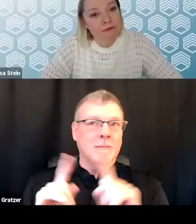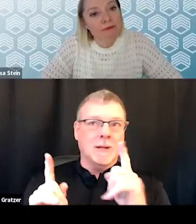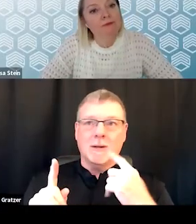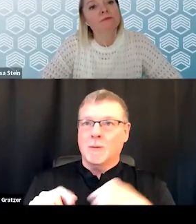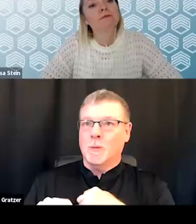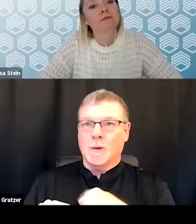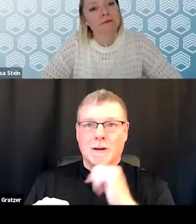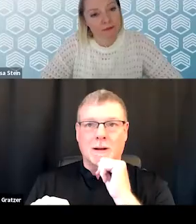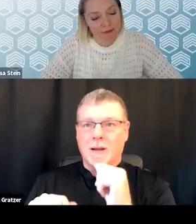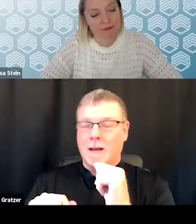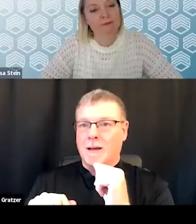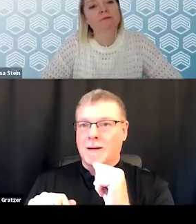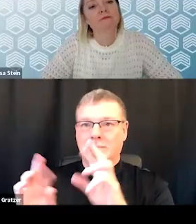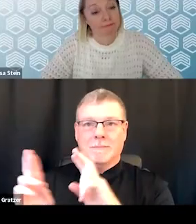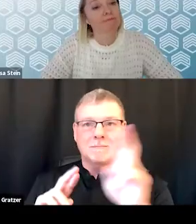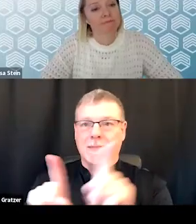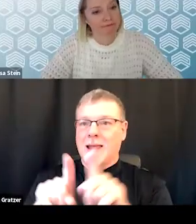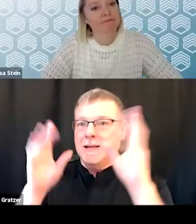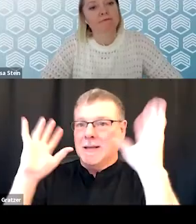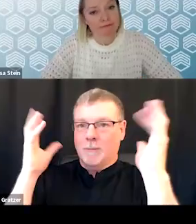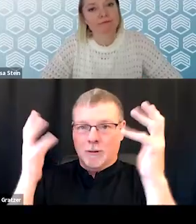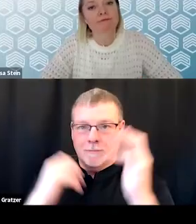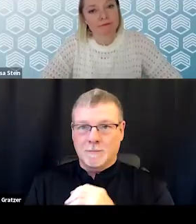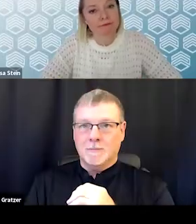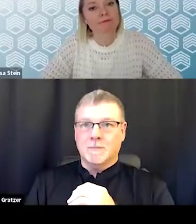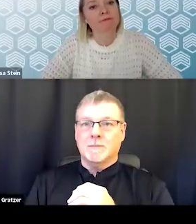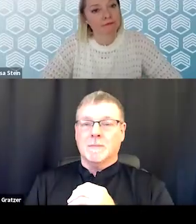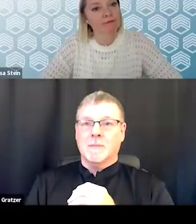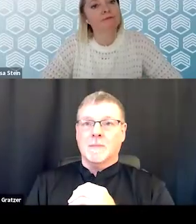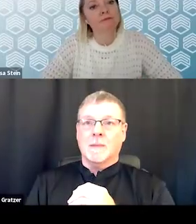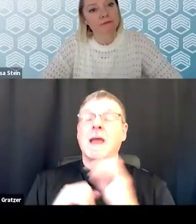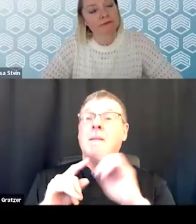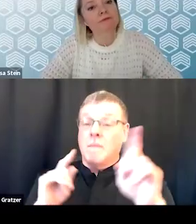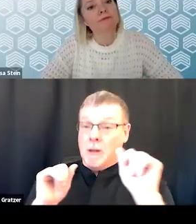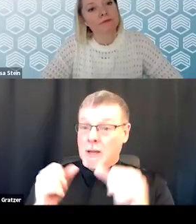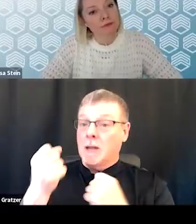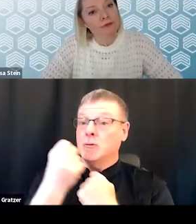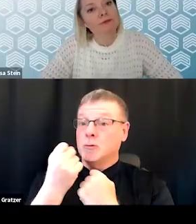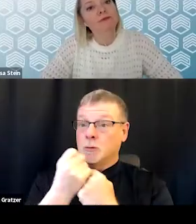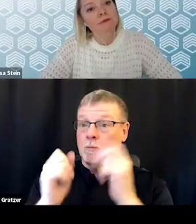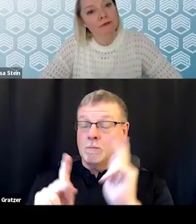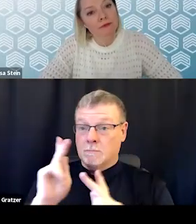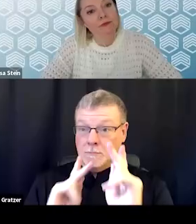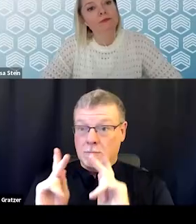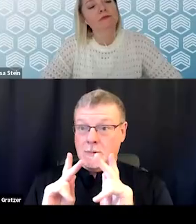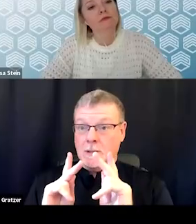the vans are not equipped as an ambulance. However, we can support individuals who are under the influence.